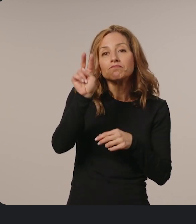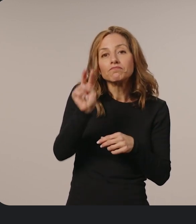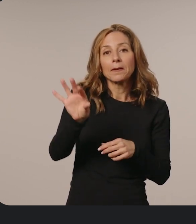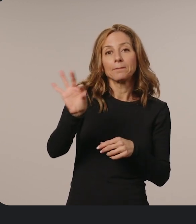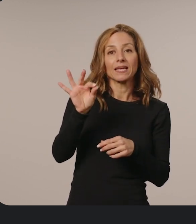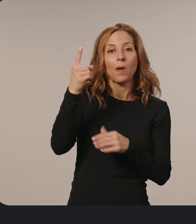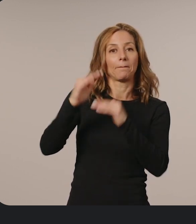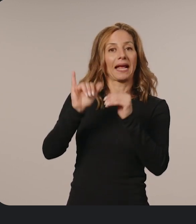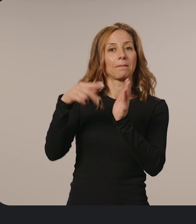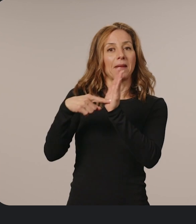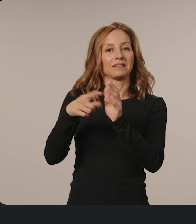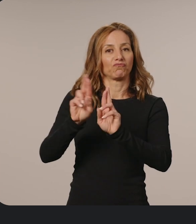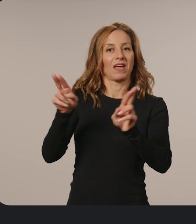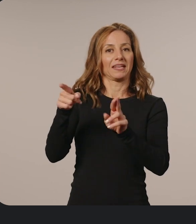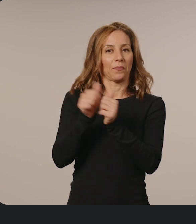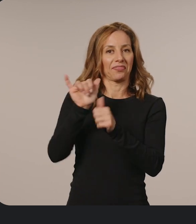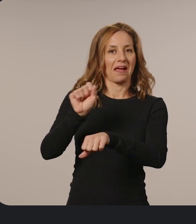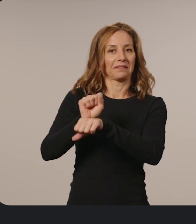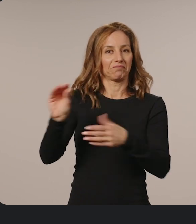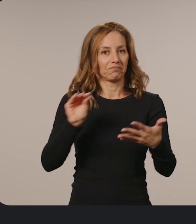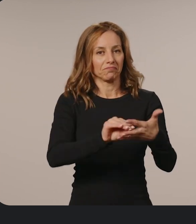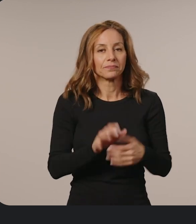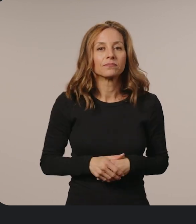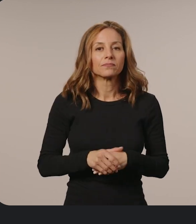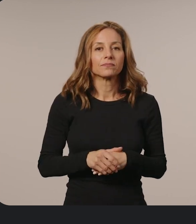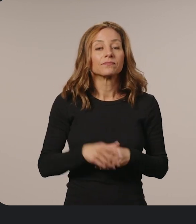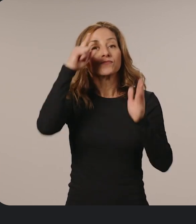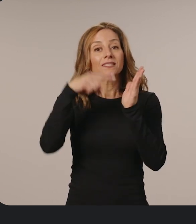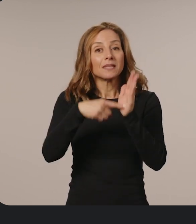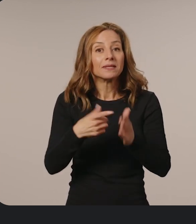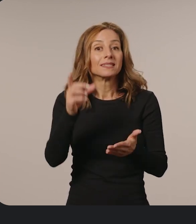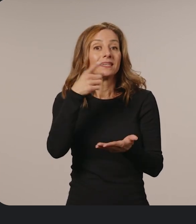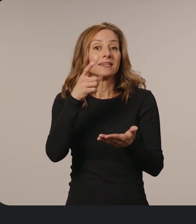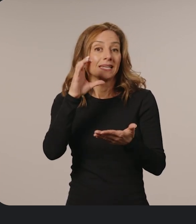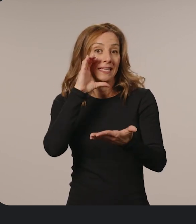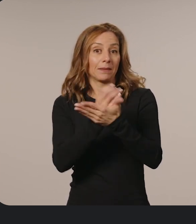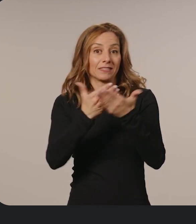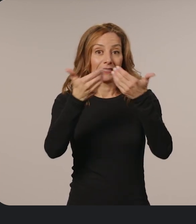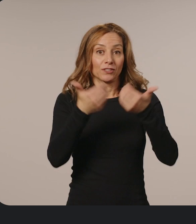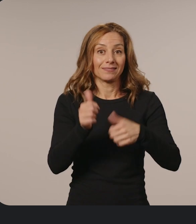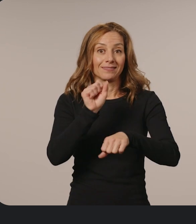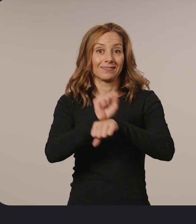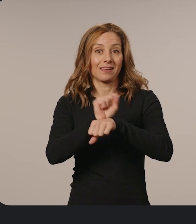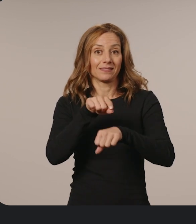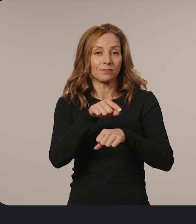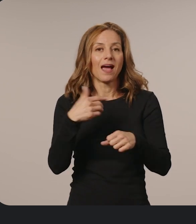or simply pick one of the building models provided with the task. For example, the image segmentation task